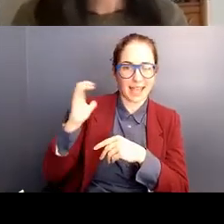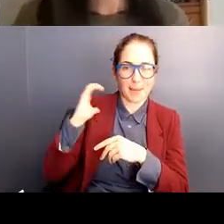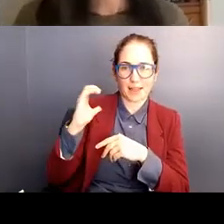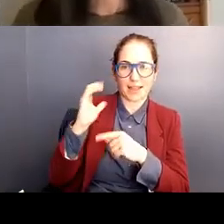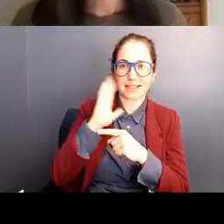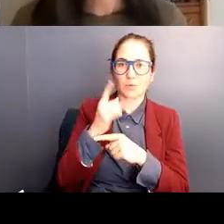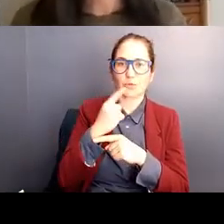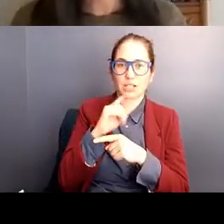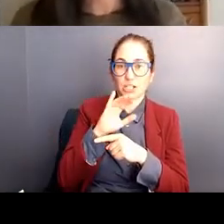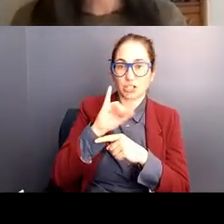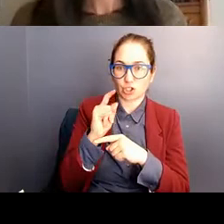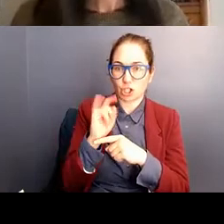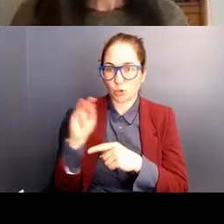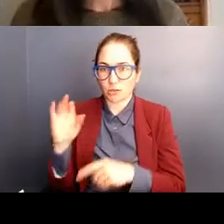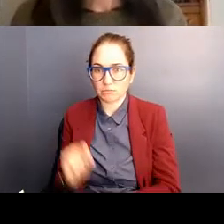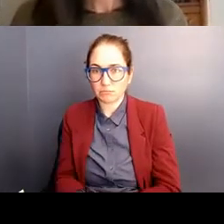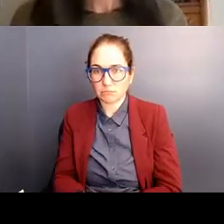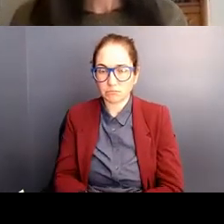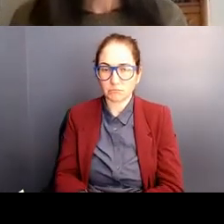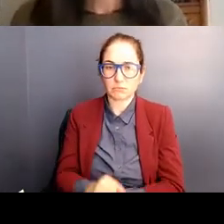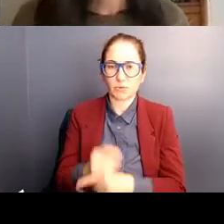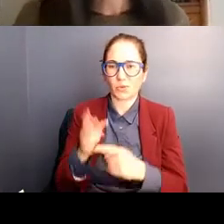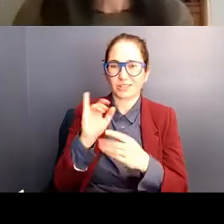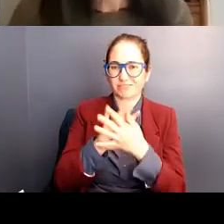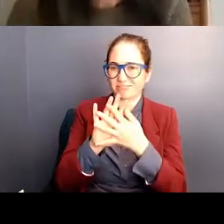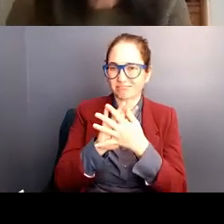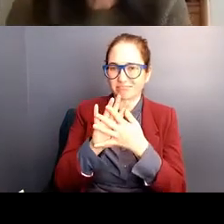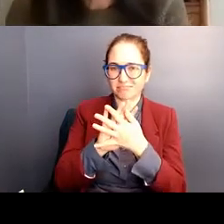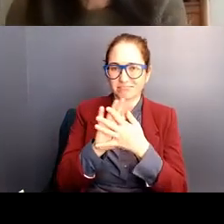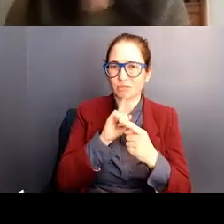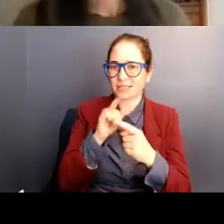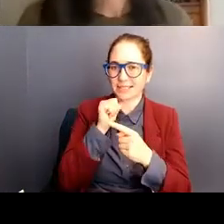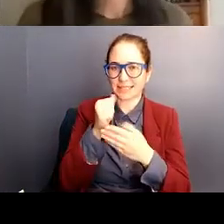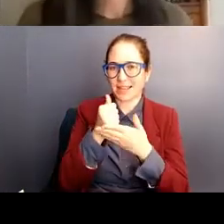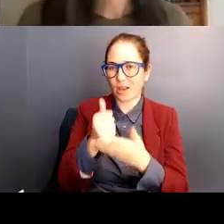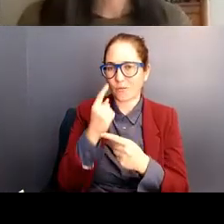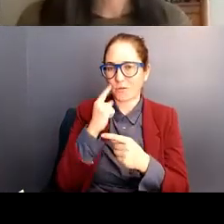quickly, in a way that was really unhelpful. For somebody who's blind.